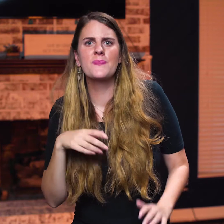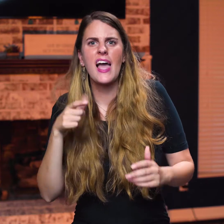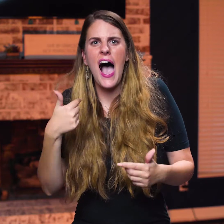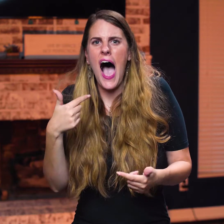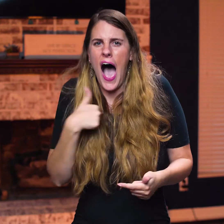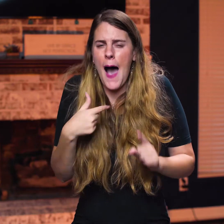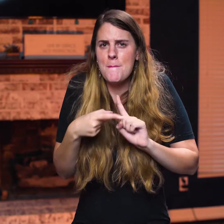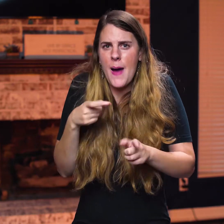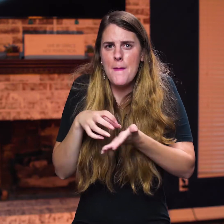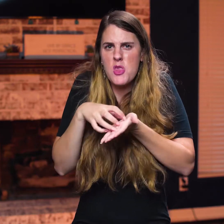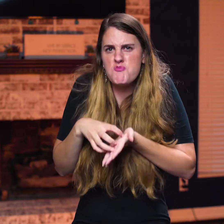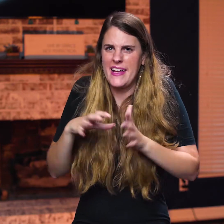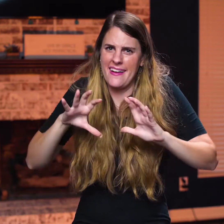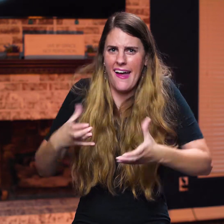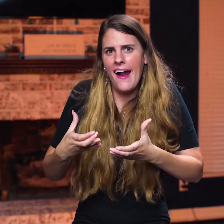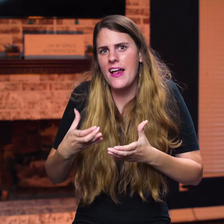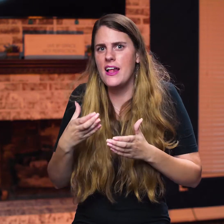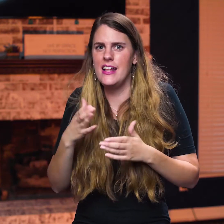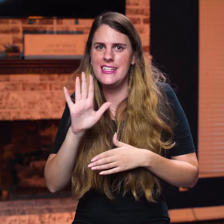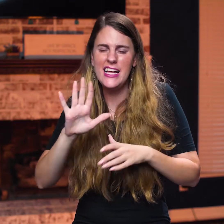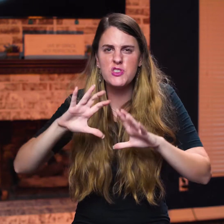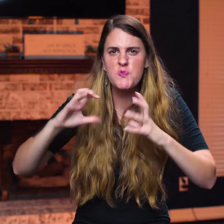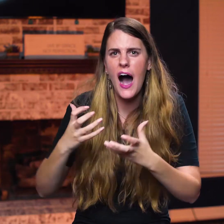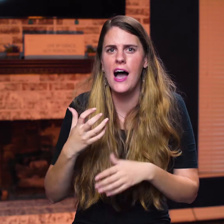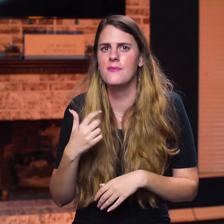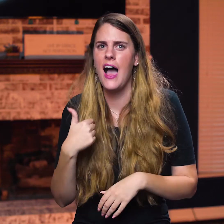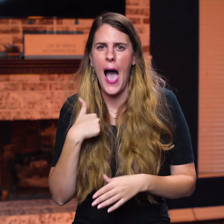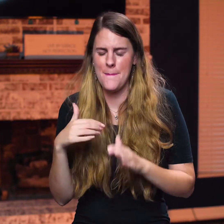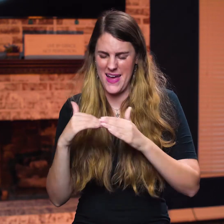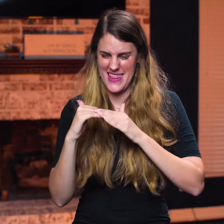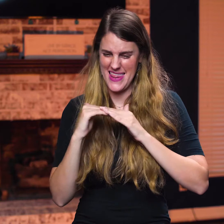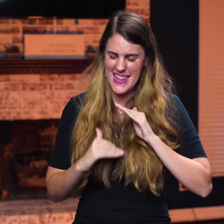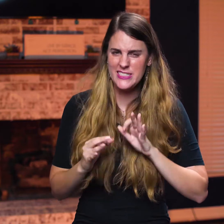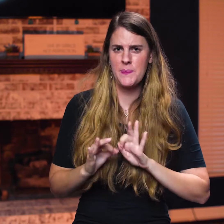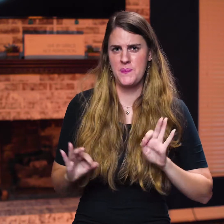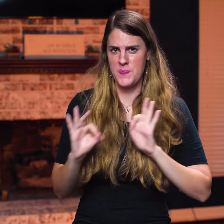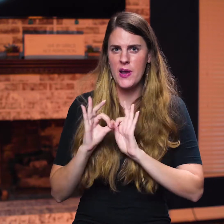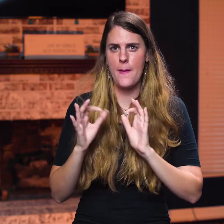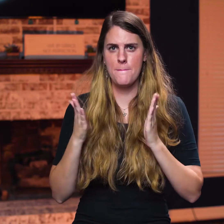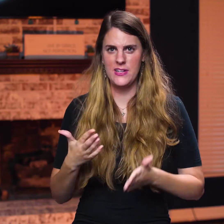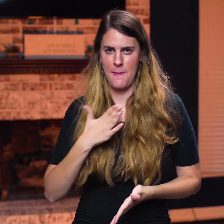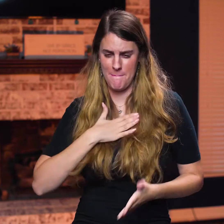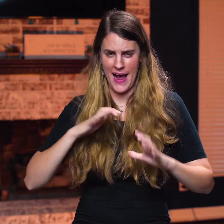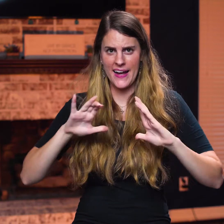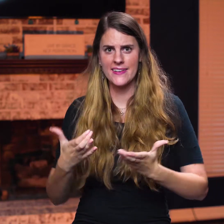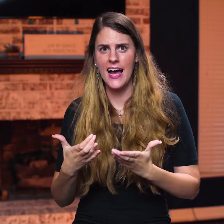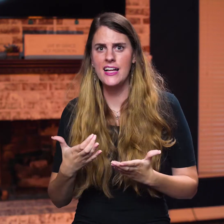He’s from the weakest clan in his tribe and he’s the least important person in that clan.